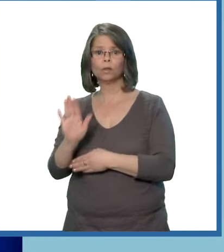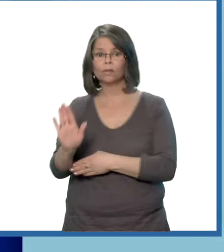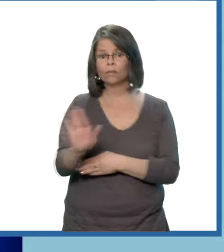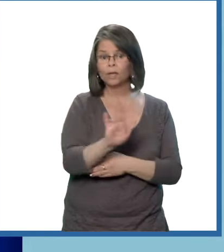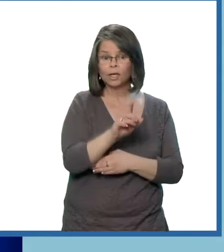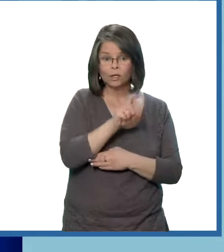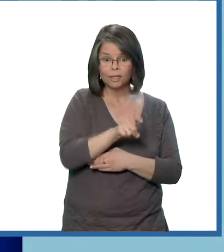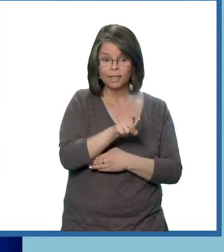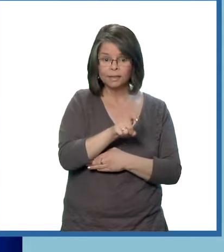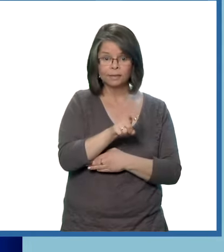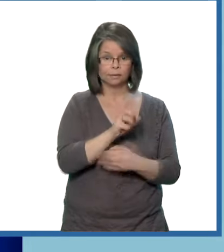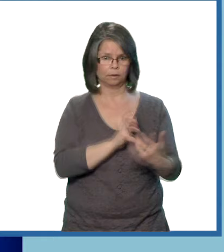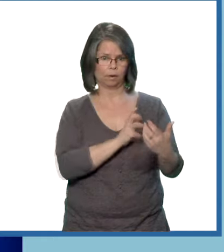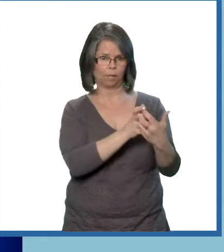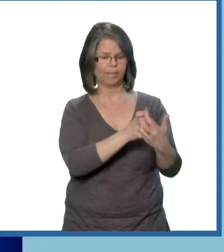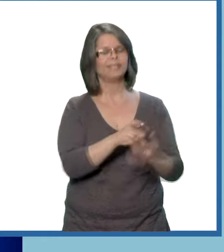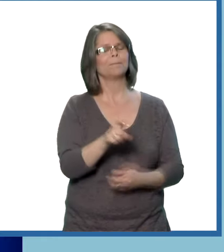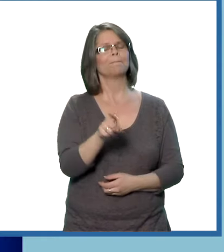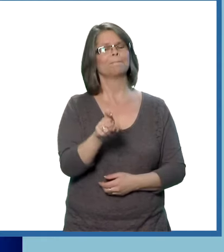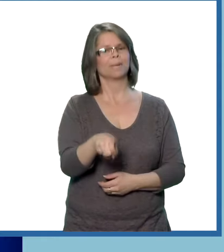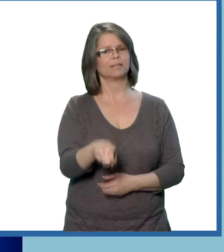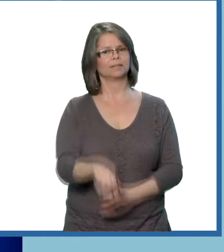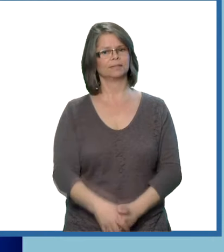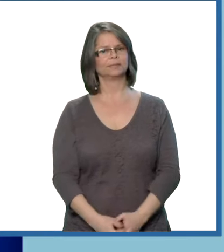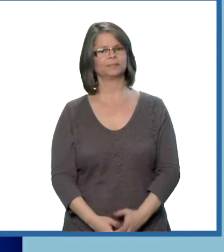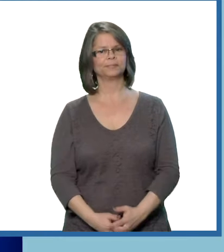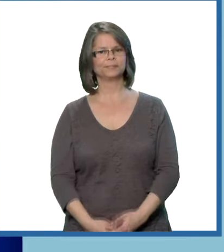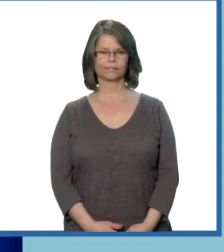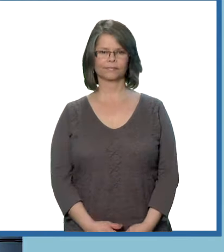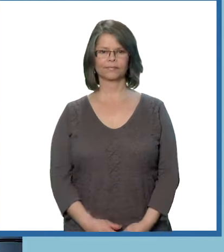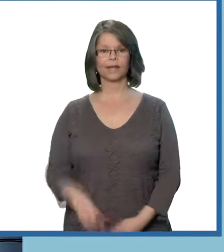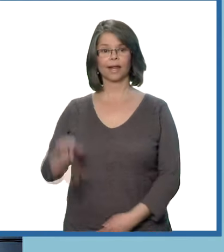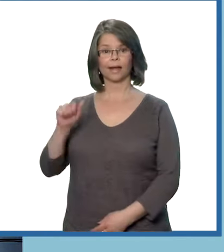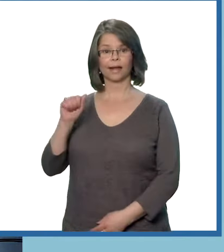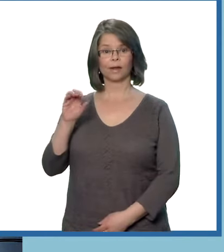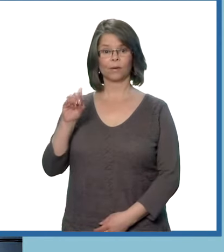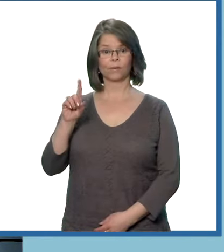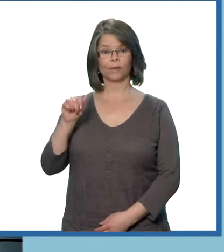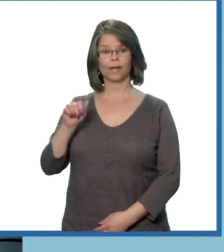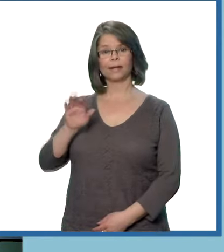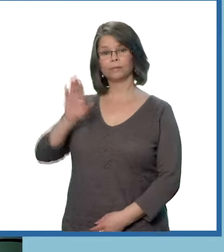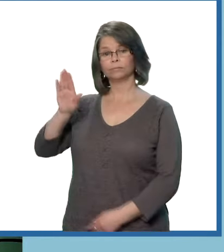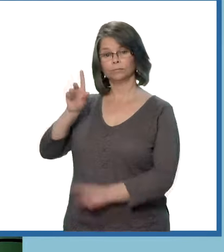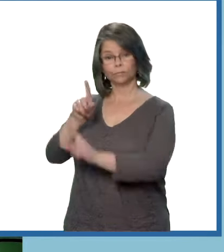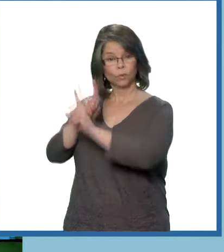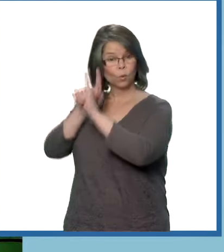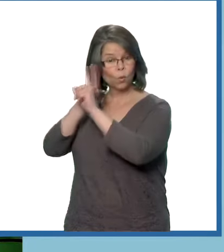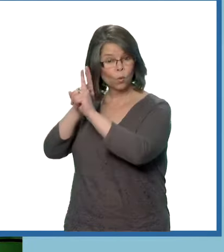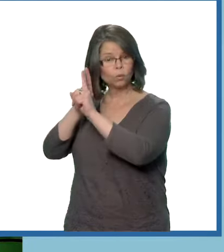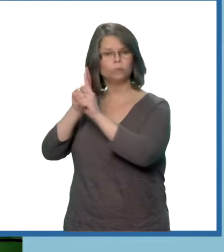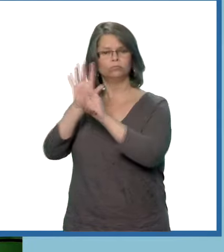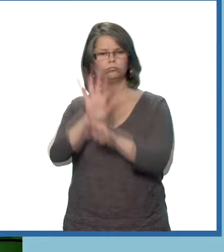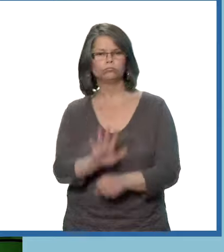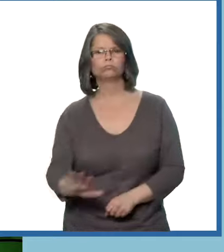needs must be accommodated. The goal of the AODA is for Ontario to be accessible